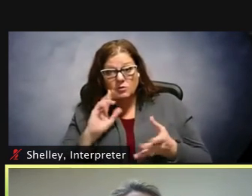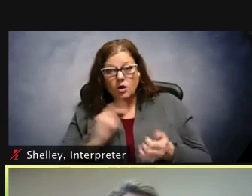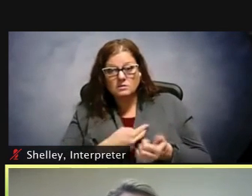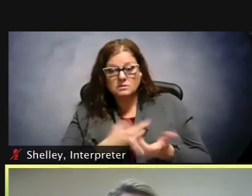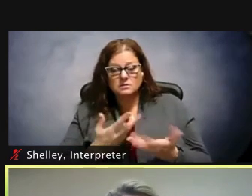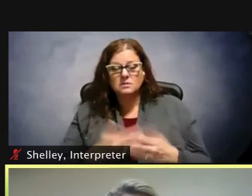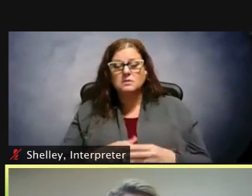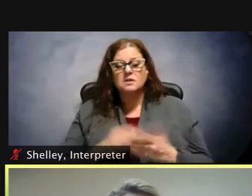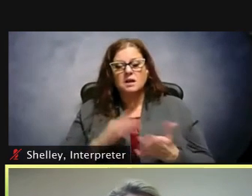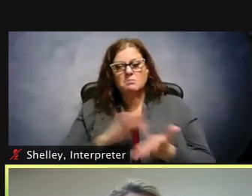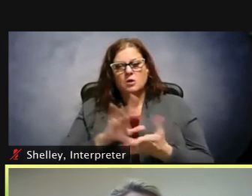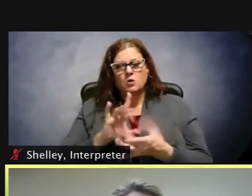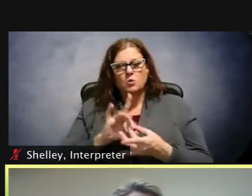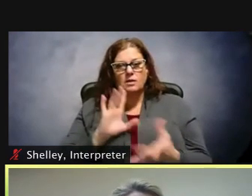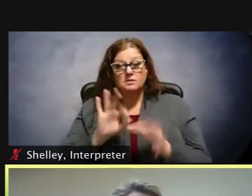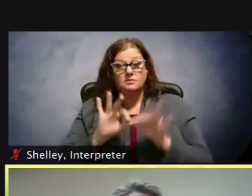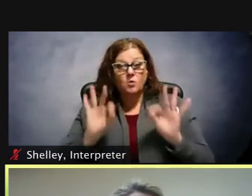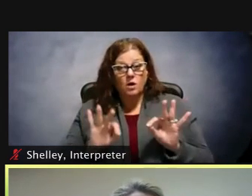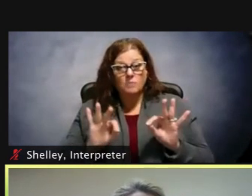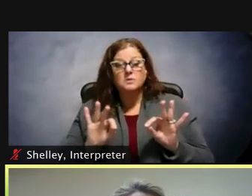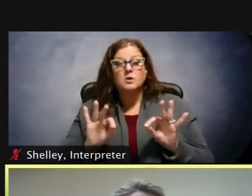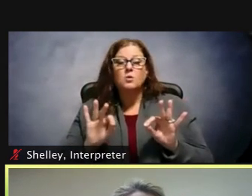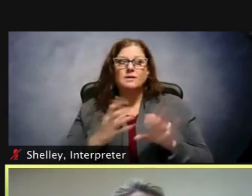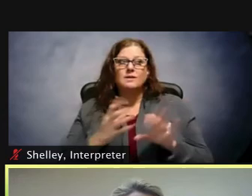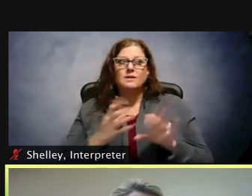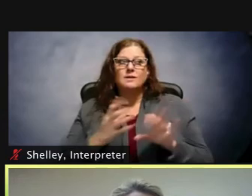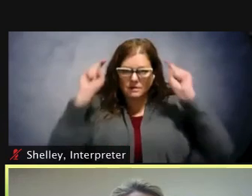medical release so that we can get him his hearing assistive technology.